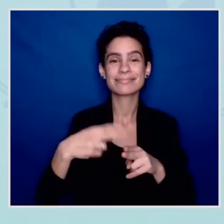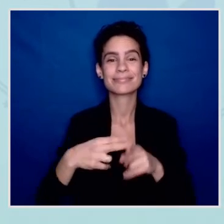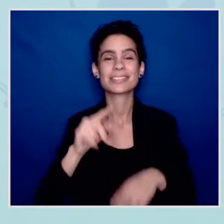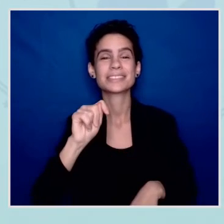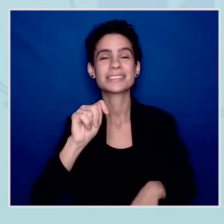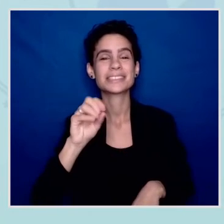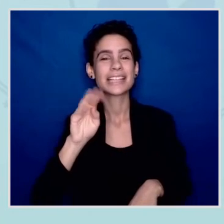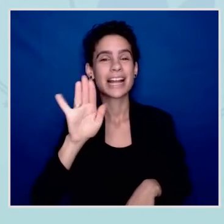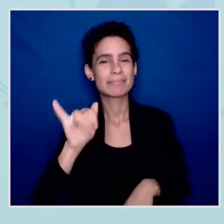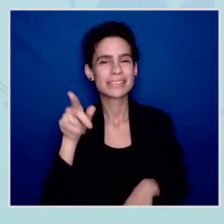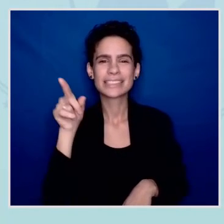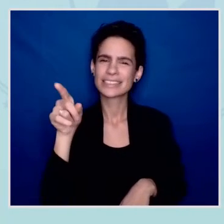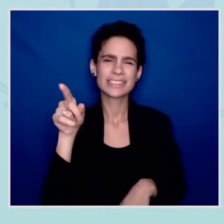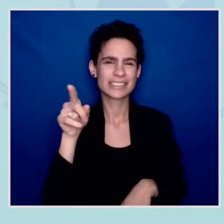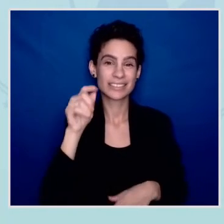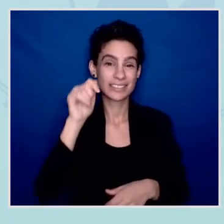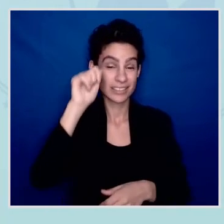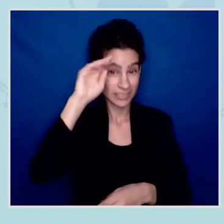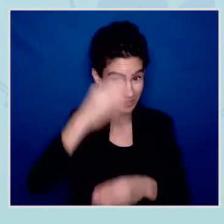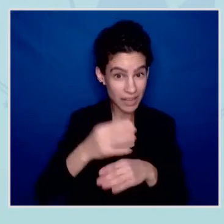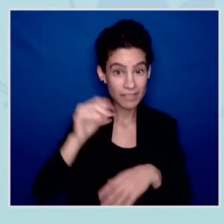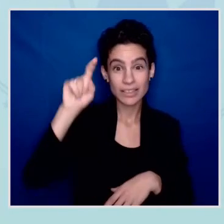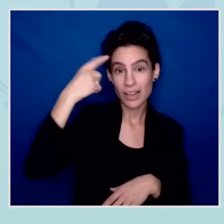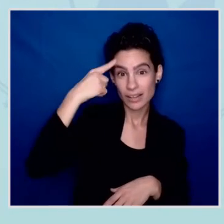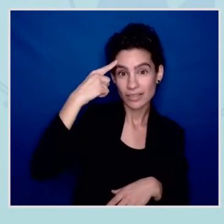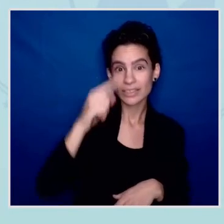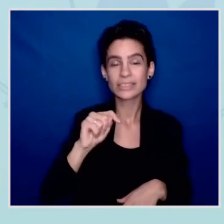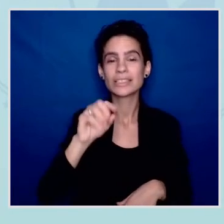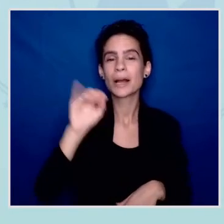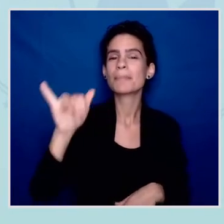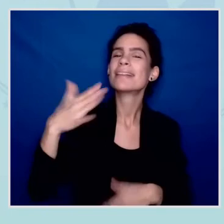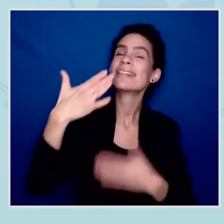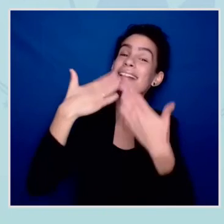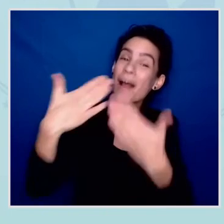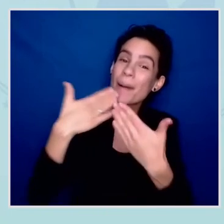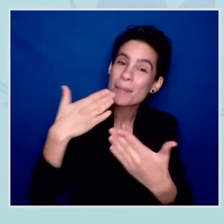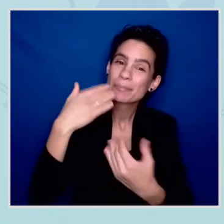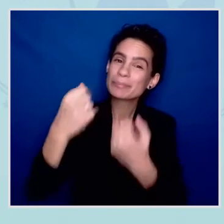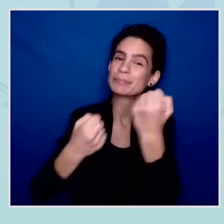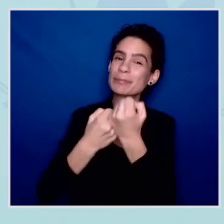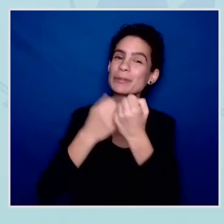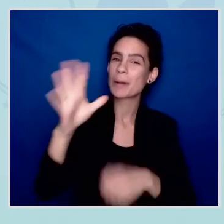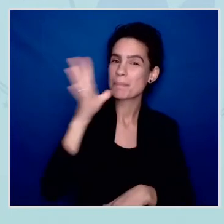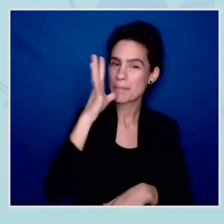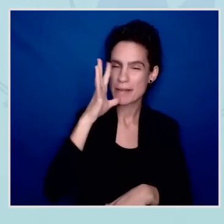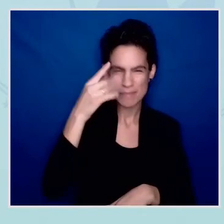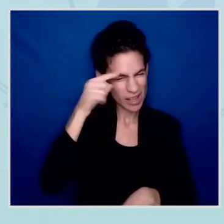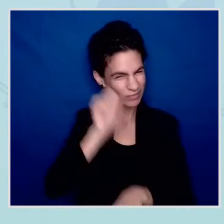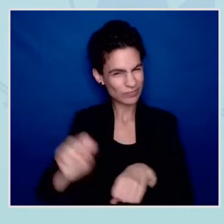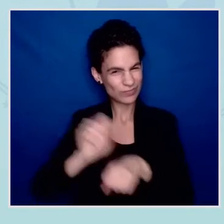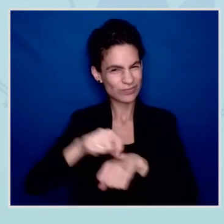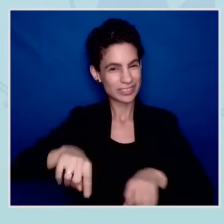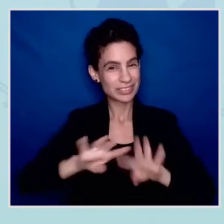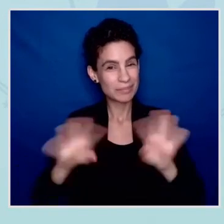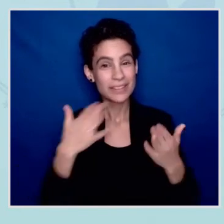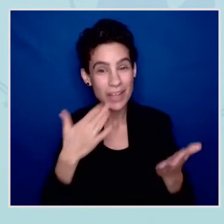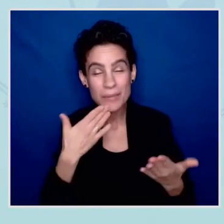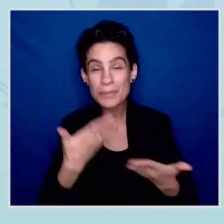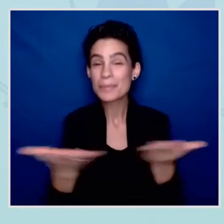YOUR FAMILIES, AND I DON'T WANT